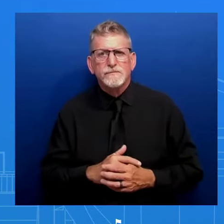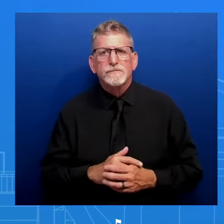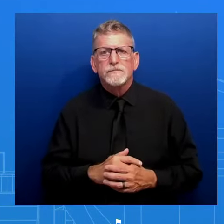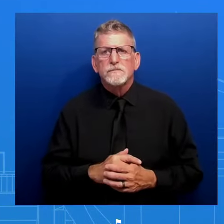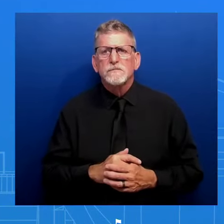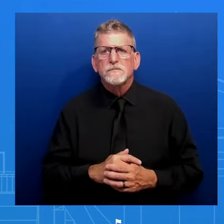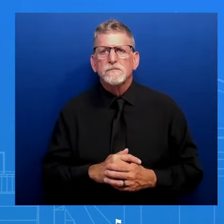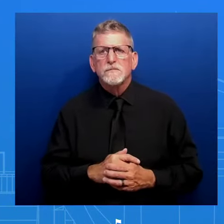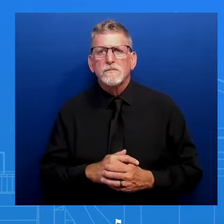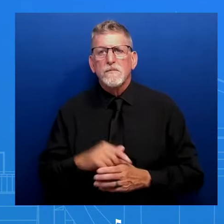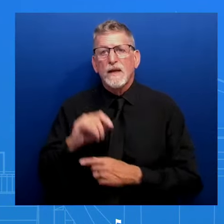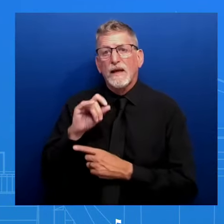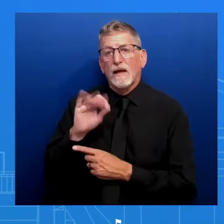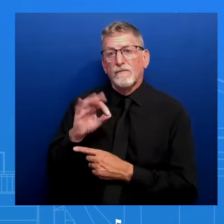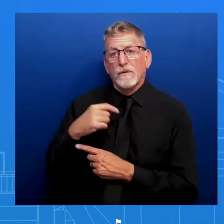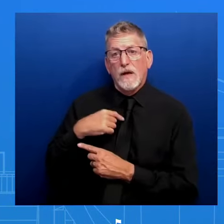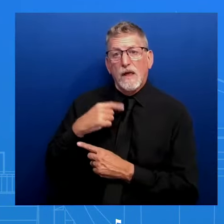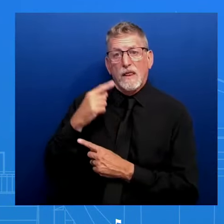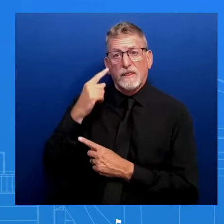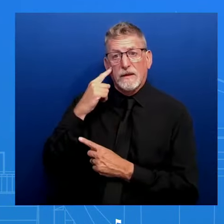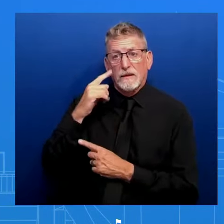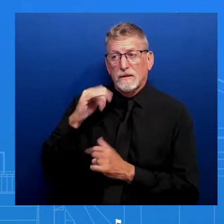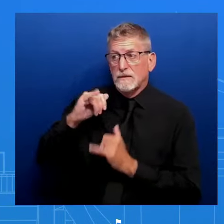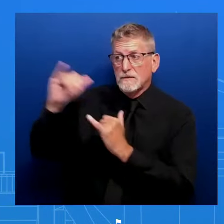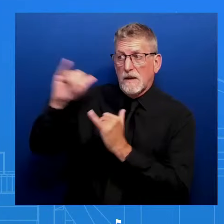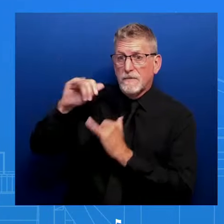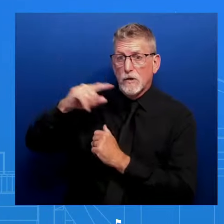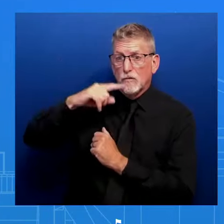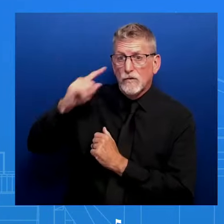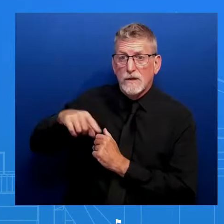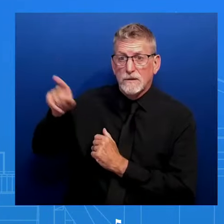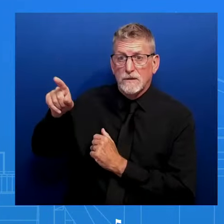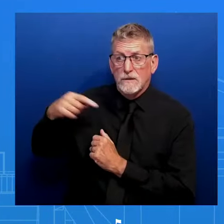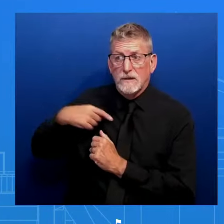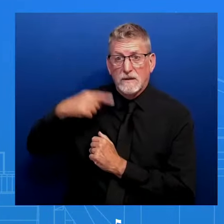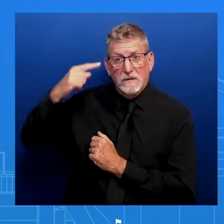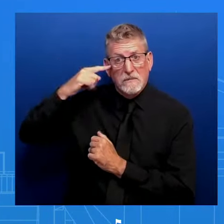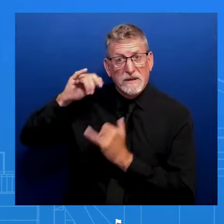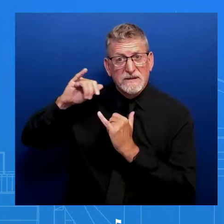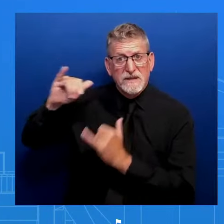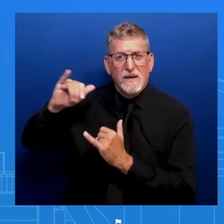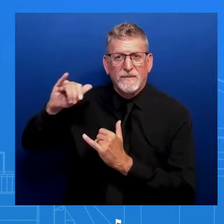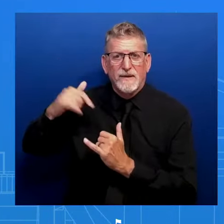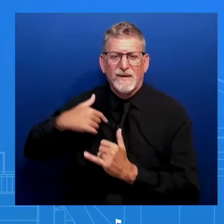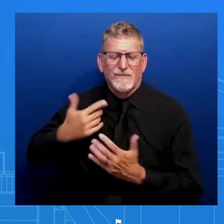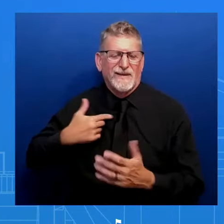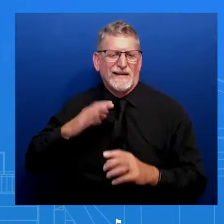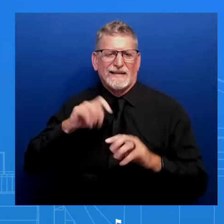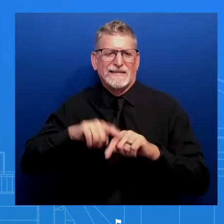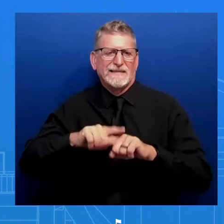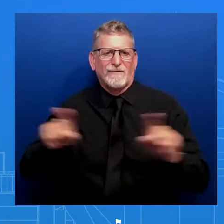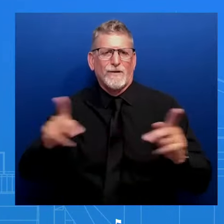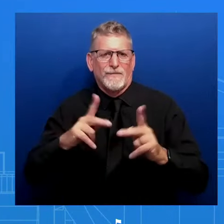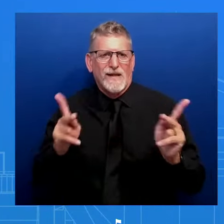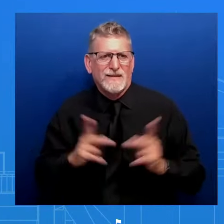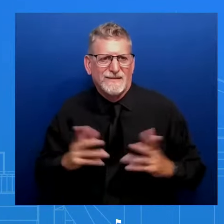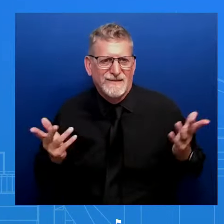I probably would be in a very different place. I don't know. I can't -- I can't possibly begin